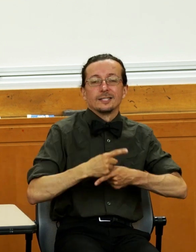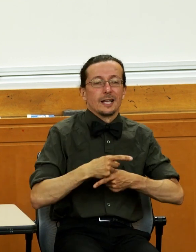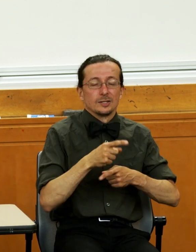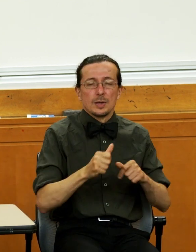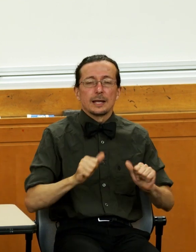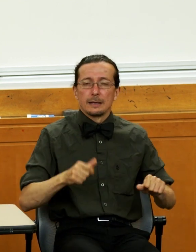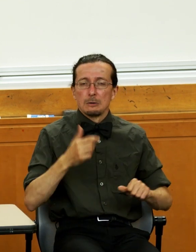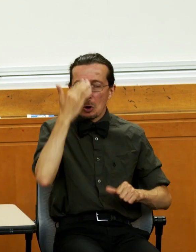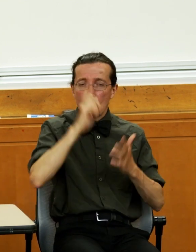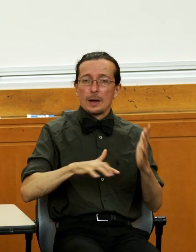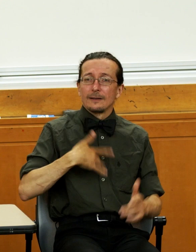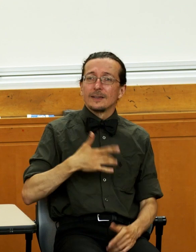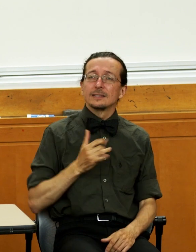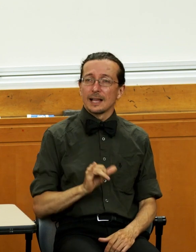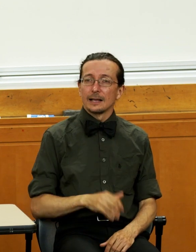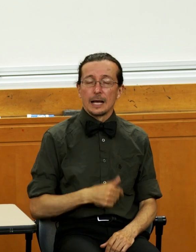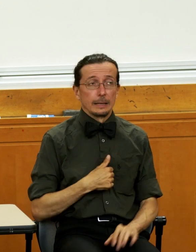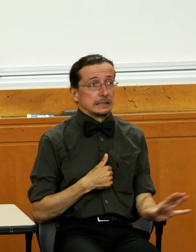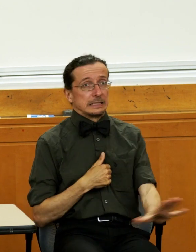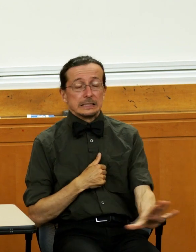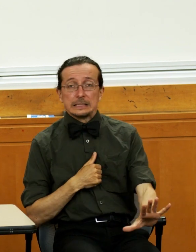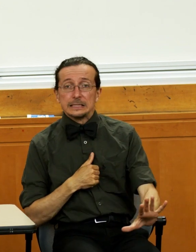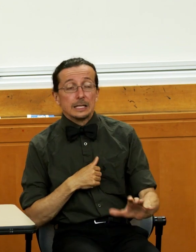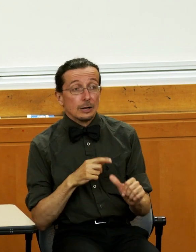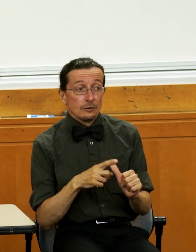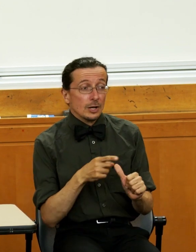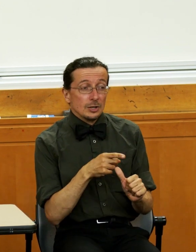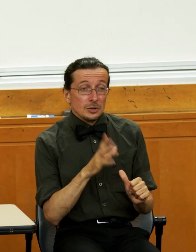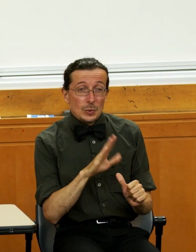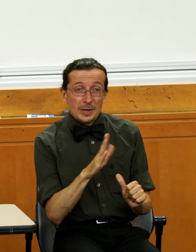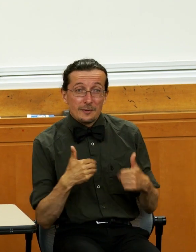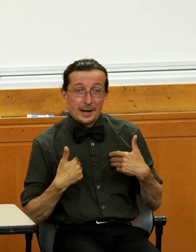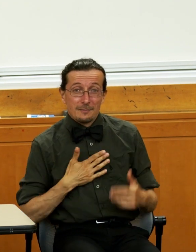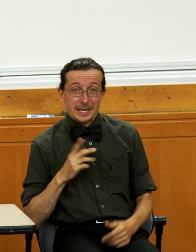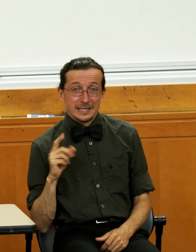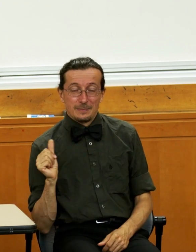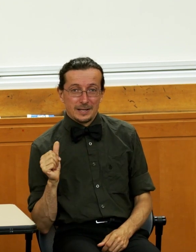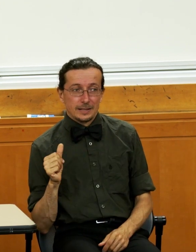“No, no!” Because first of all, you're never gonna have my disability. So, you can test it out all